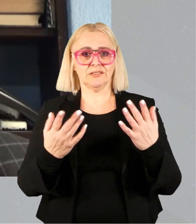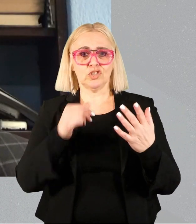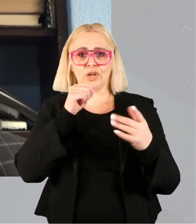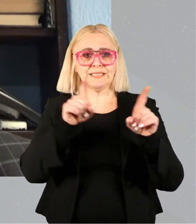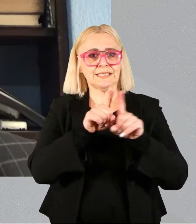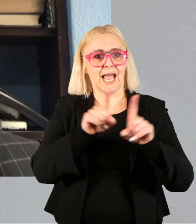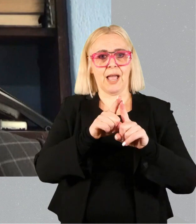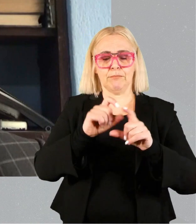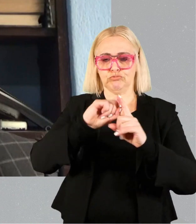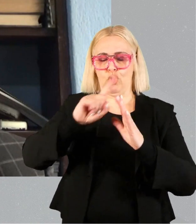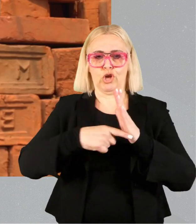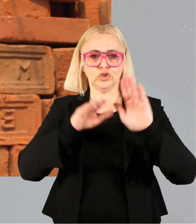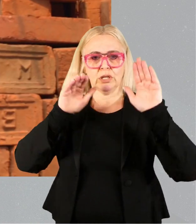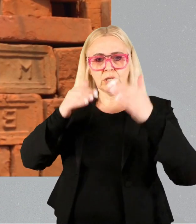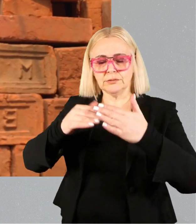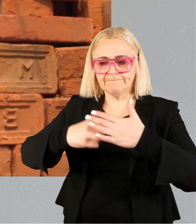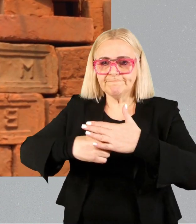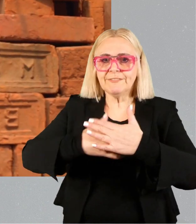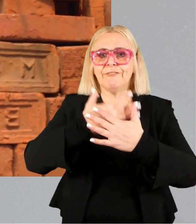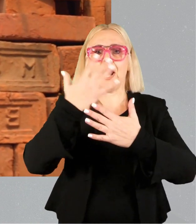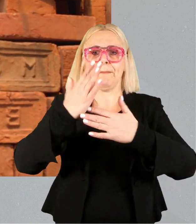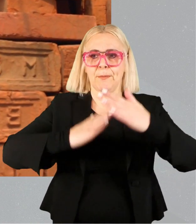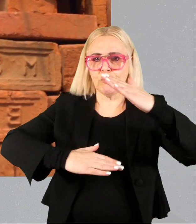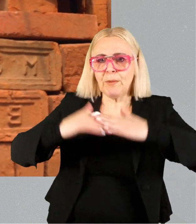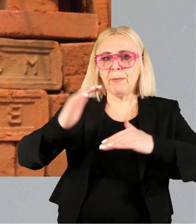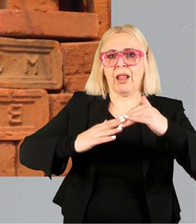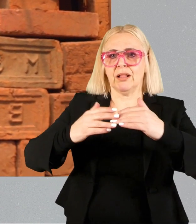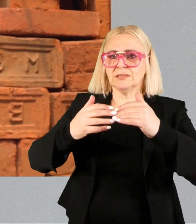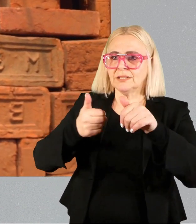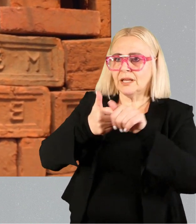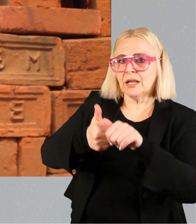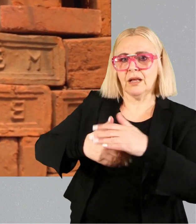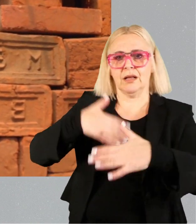it's not the same as some sort of infrastructure development project. This is something different.